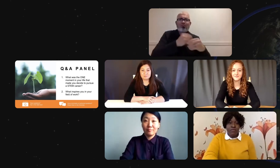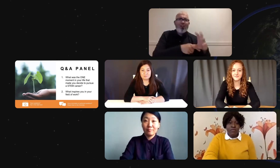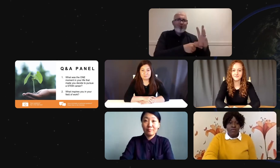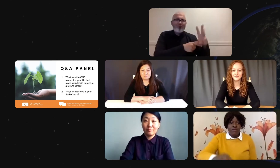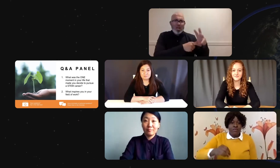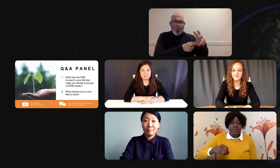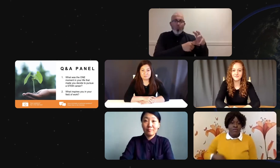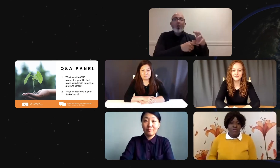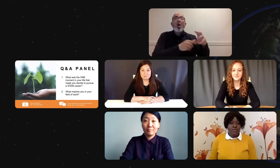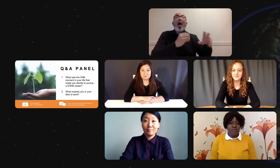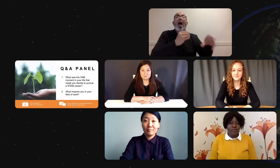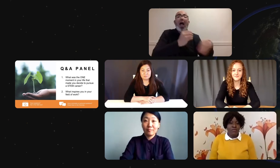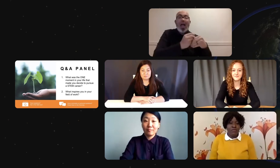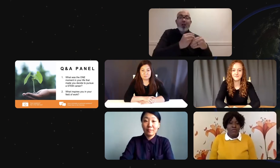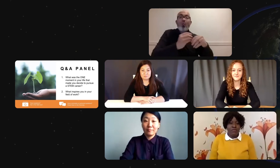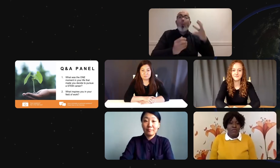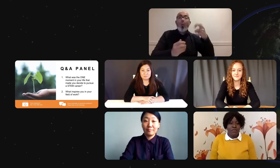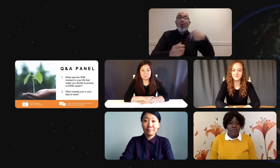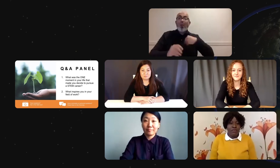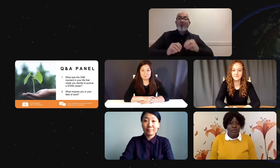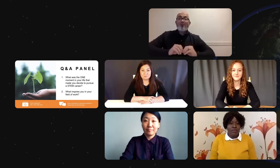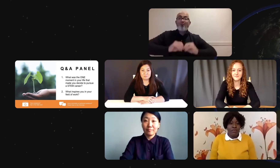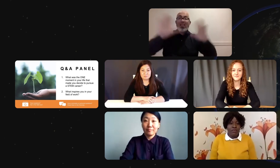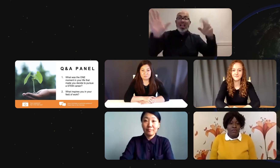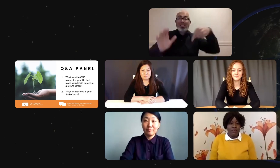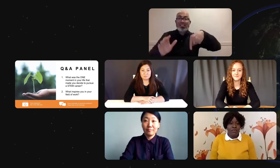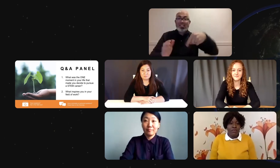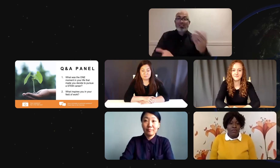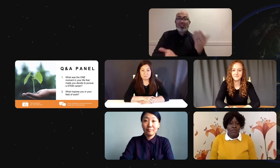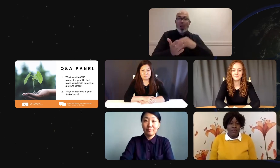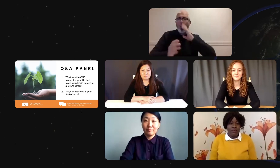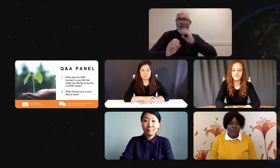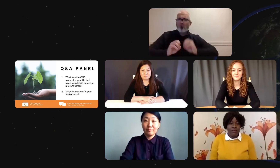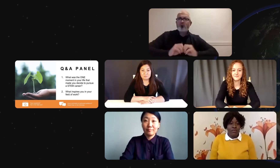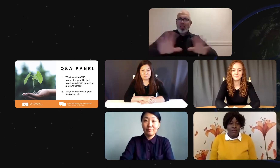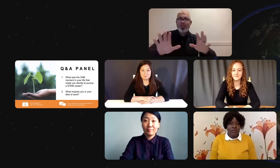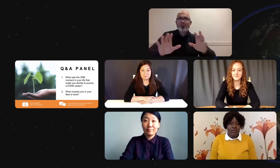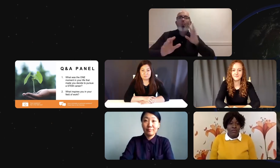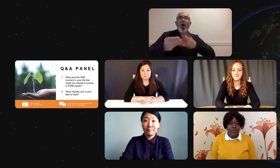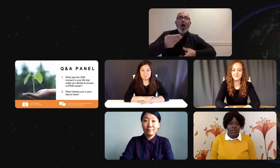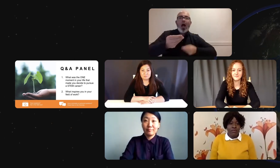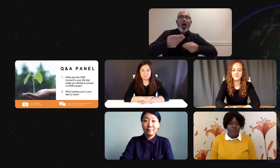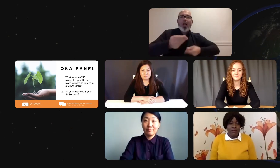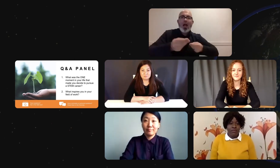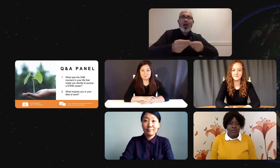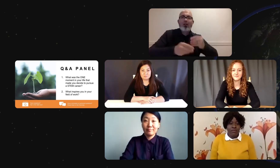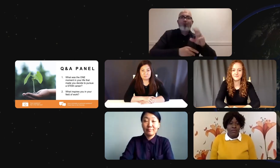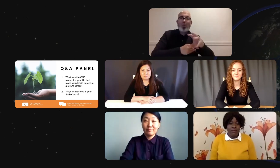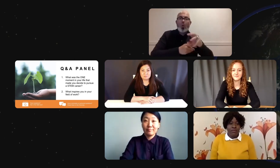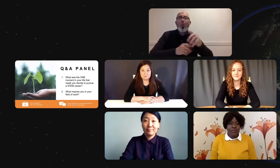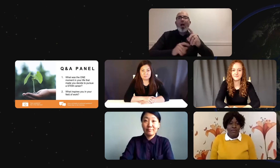We'll look through all of those questions and make an additional video answering them.